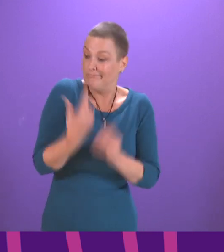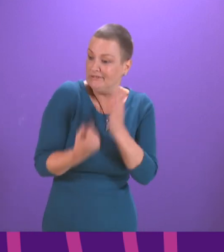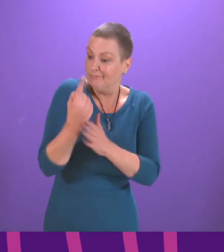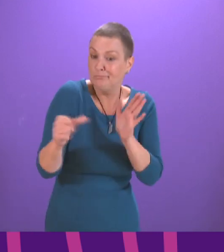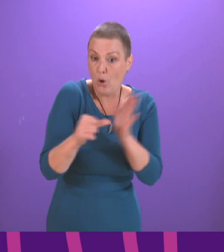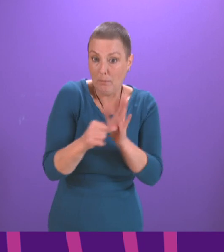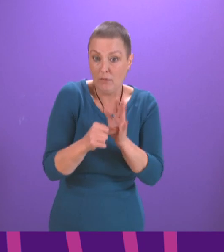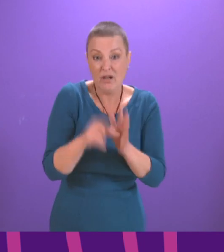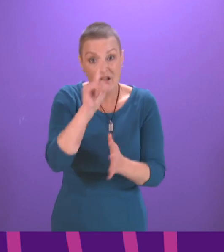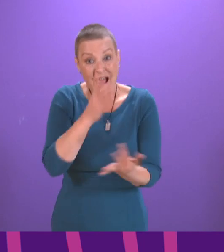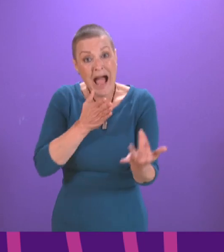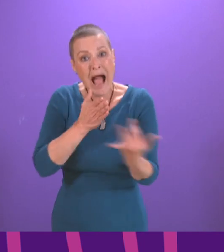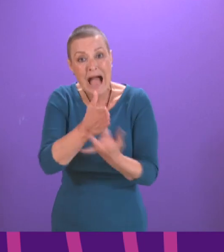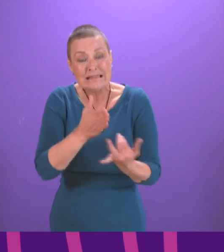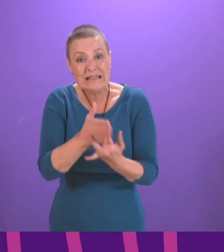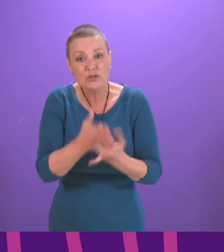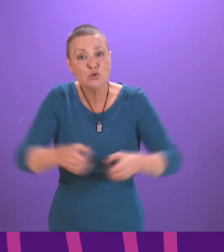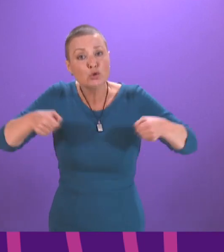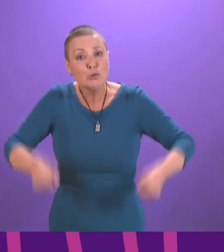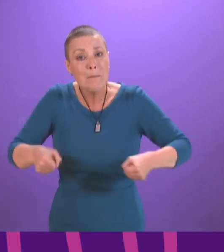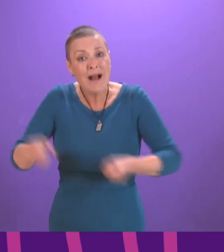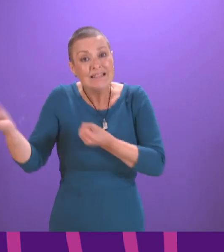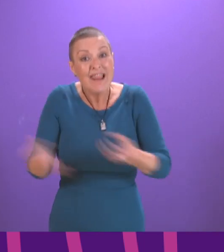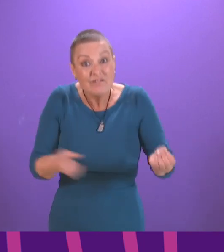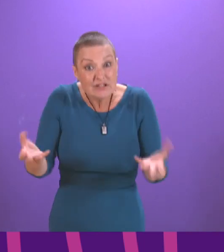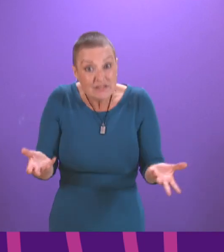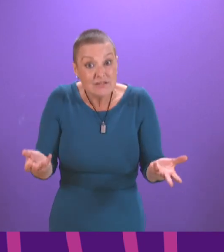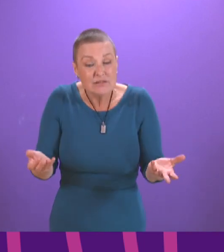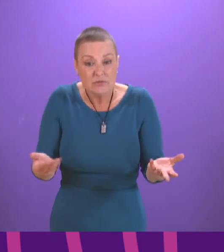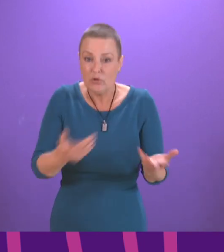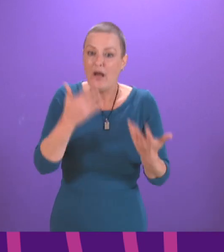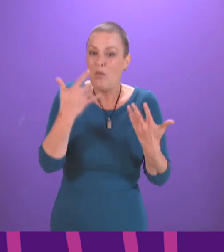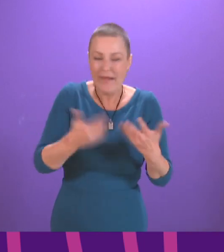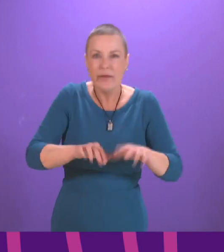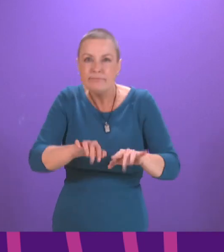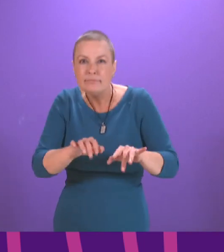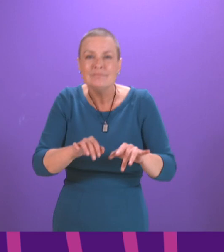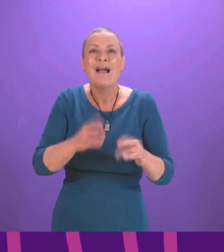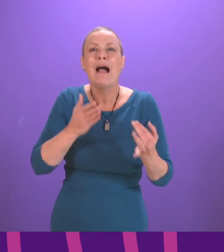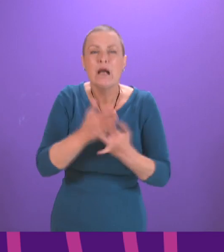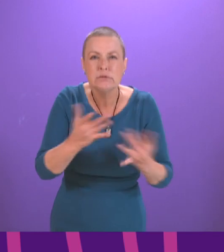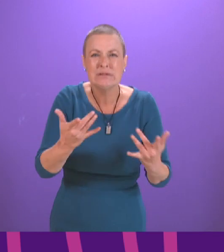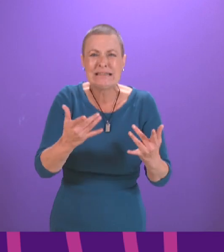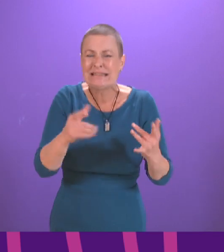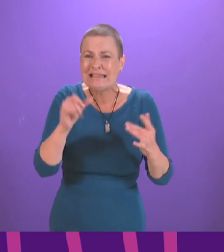them is access to supermarket deliveries; even when they get access, getting the appropriate